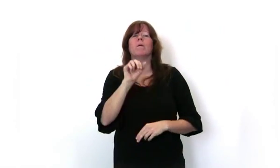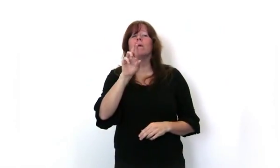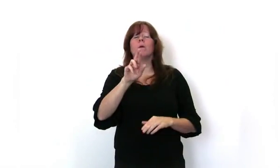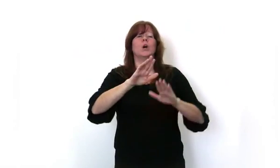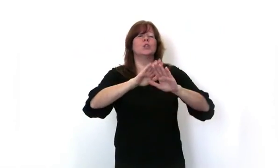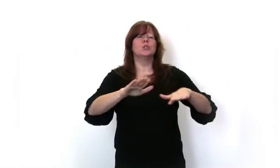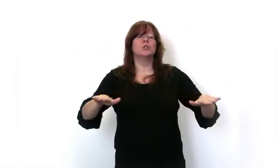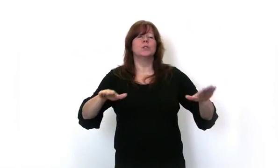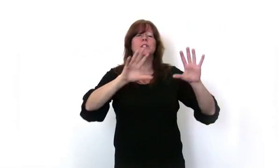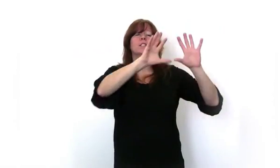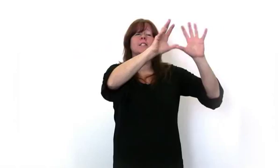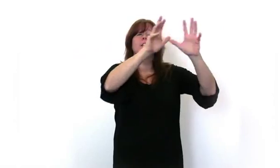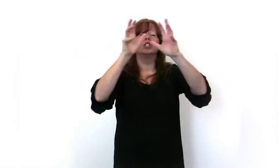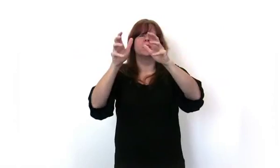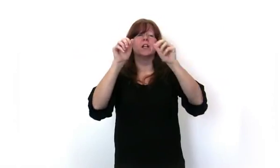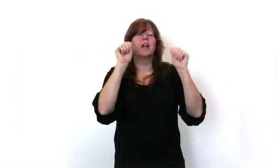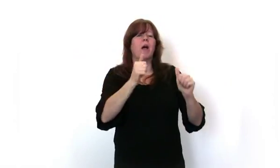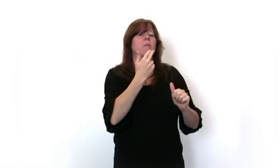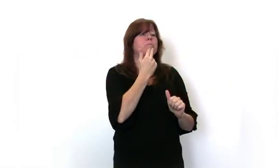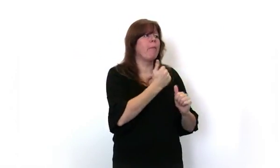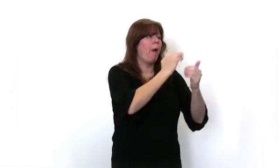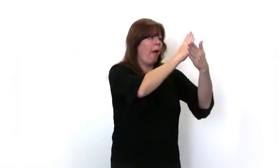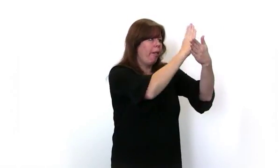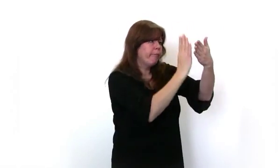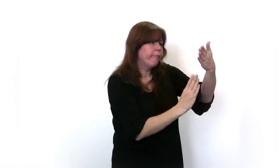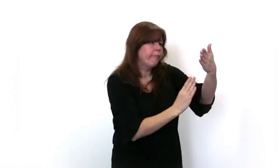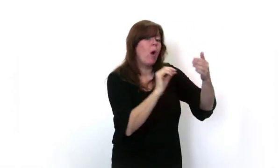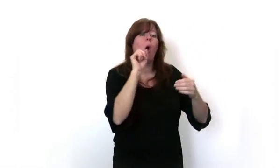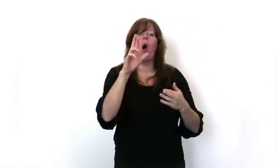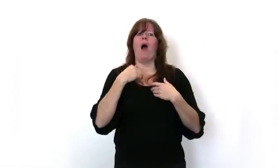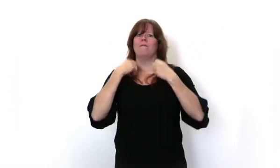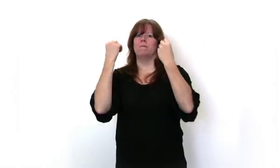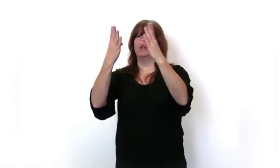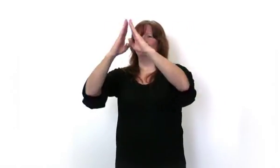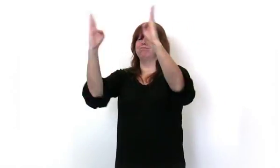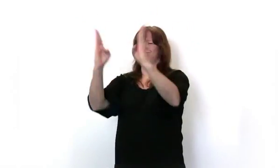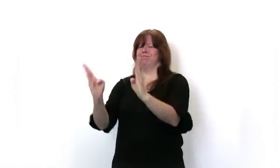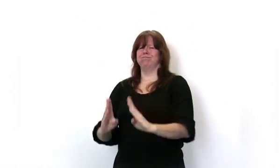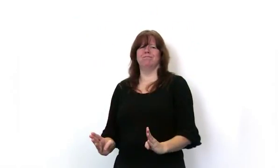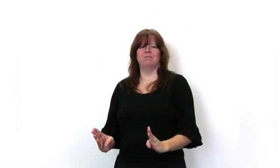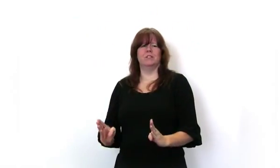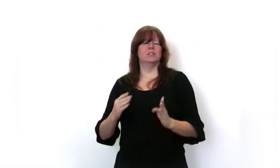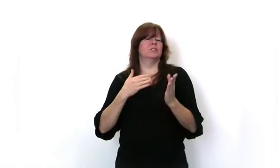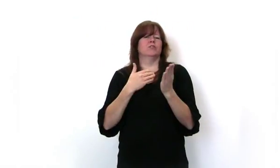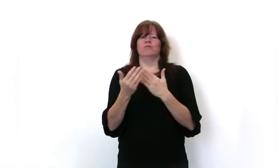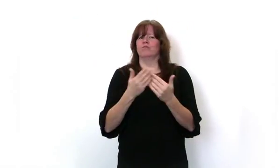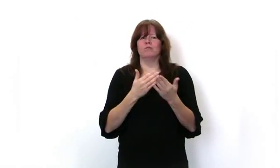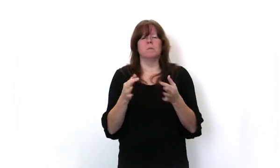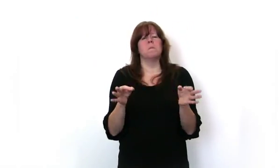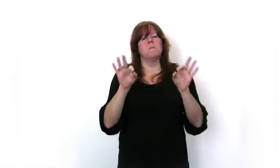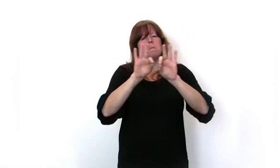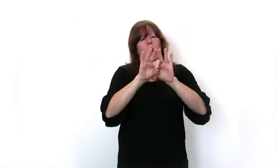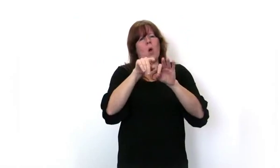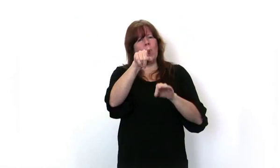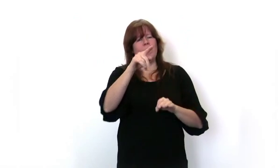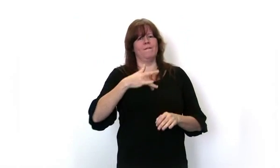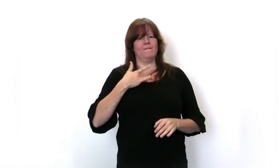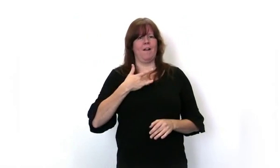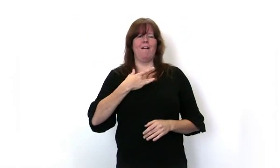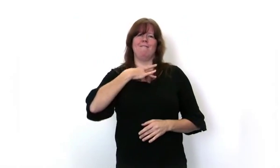than the other or the children’s section may be bigger or smaller. So what is important